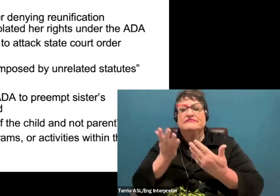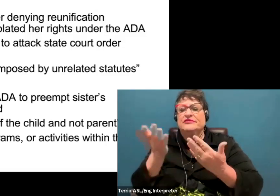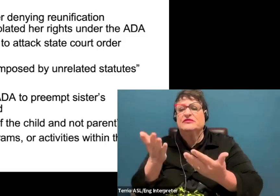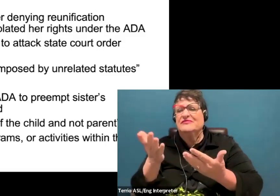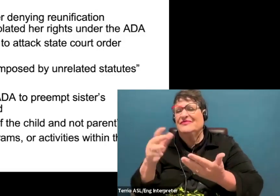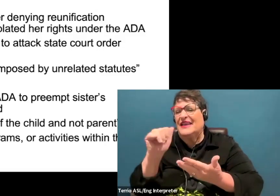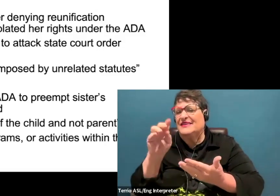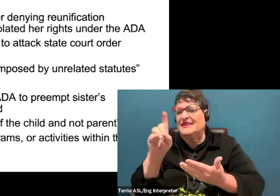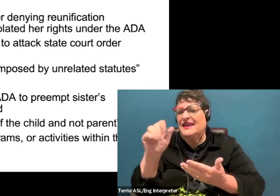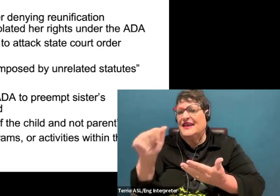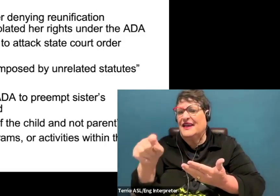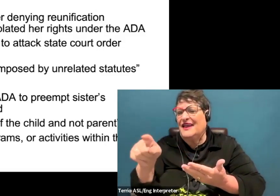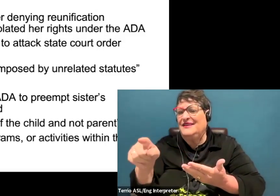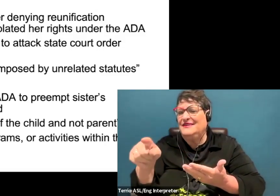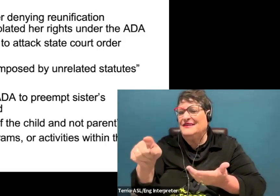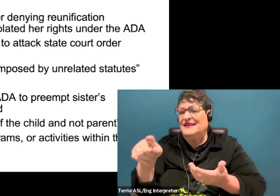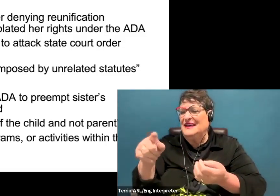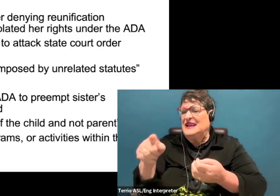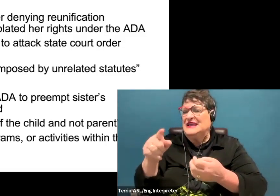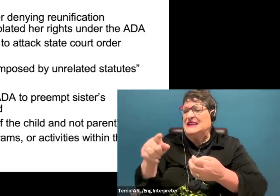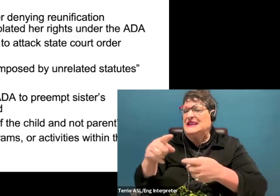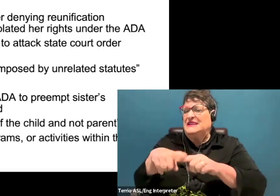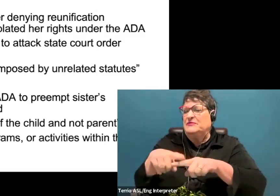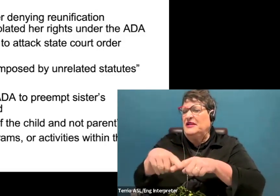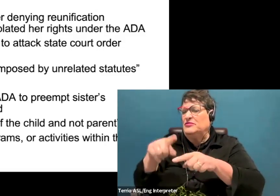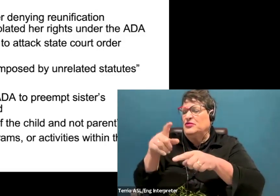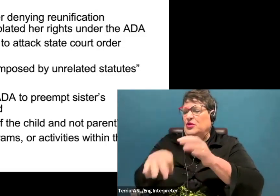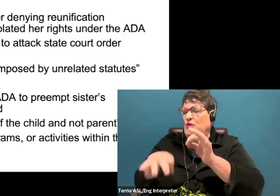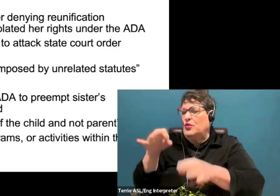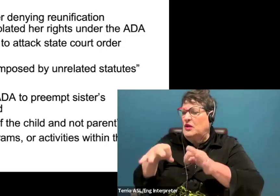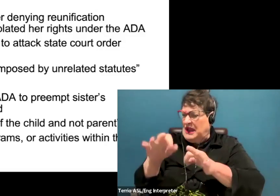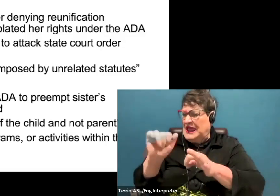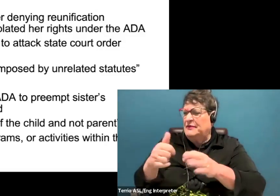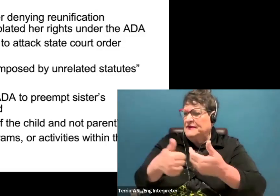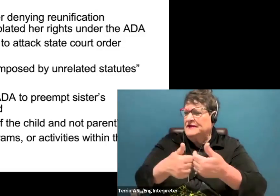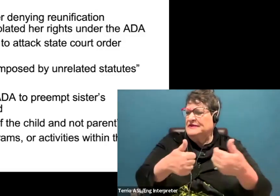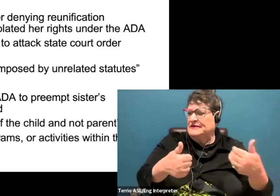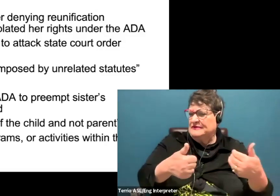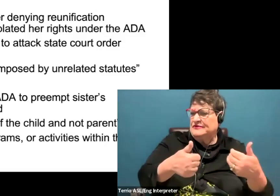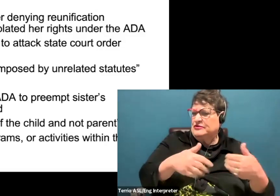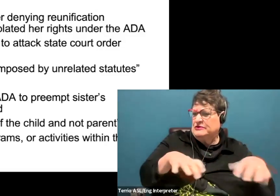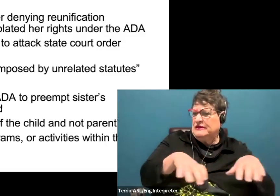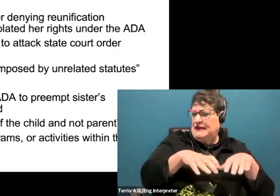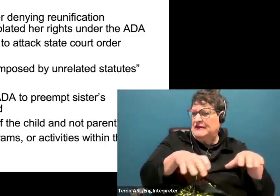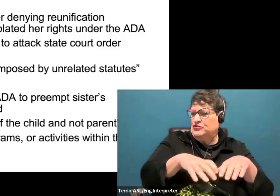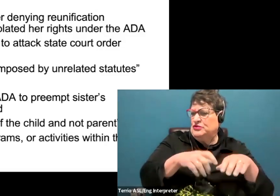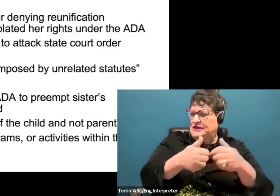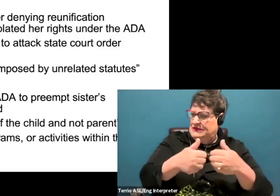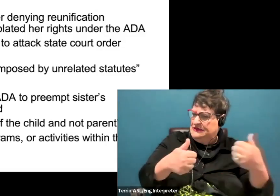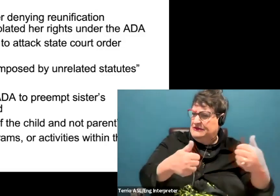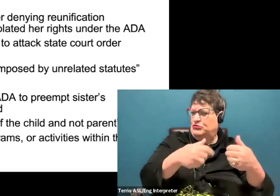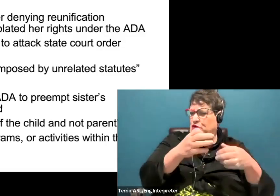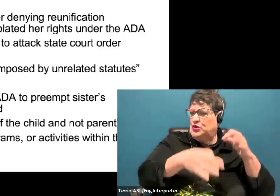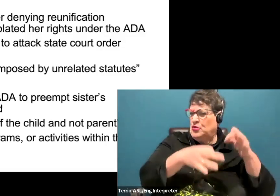that they can't bring up the ADA. They can bring it up in a separate cause of action. But then doing that means that Title two doesn't have teeth.